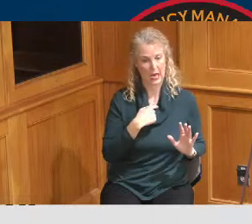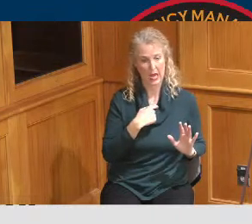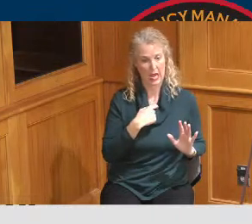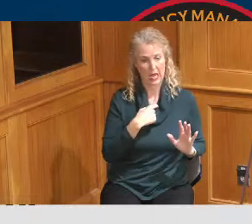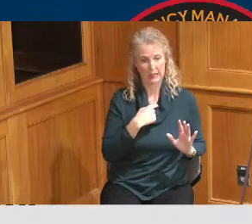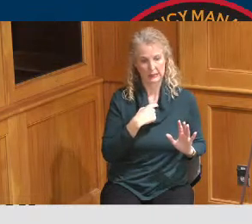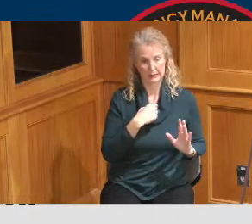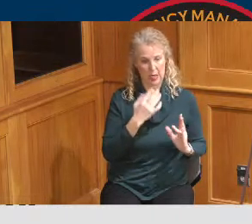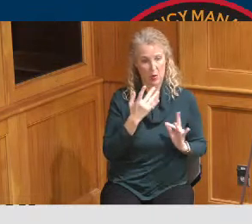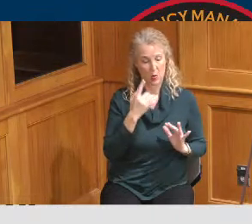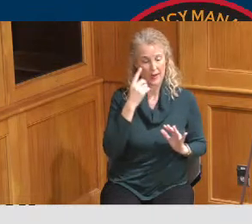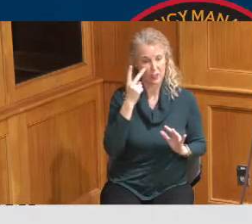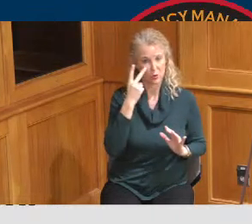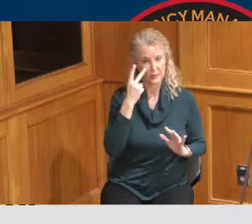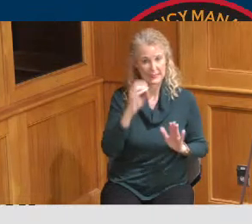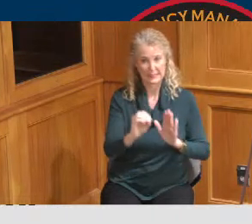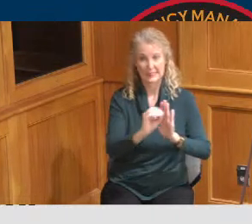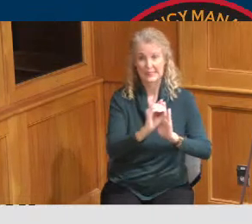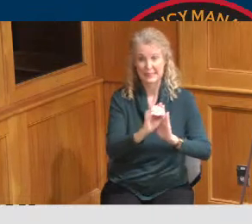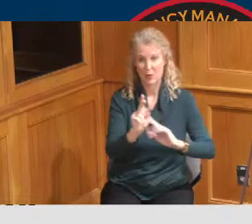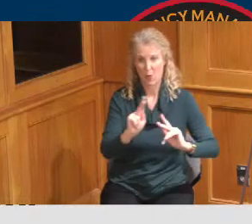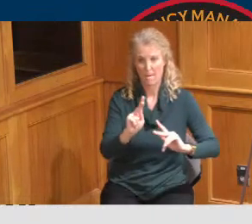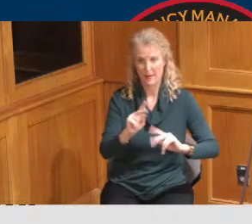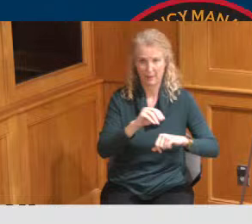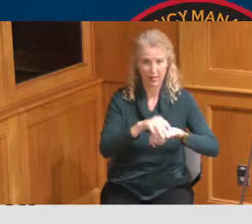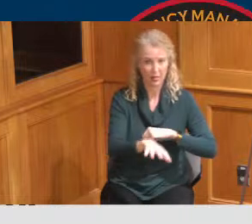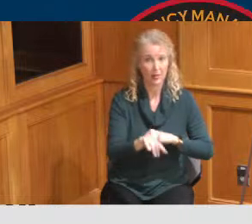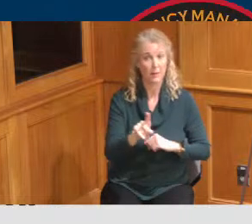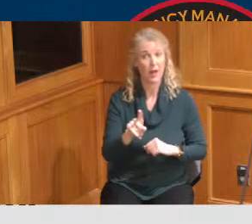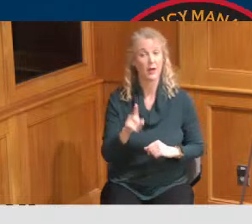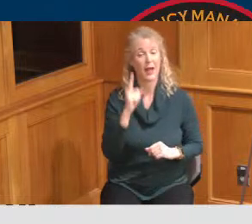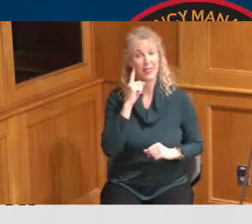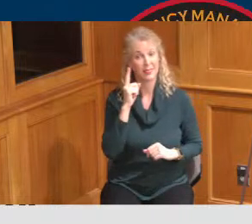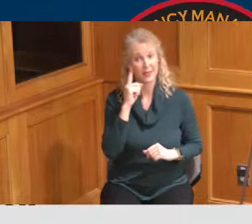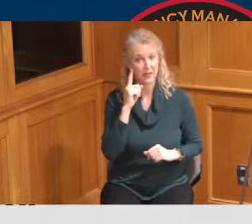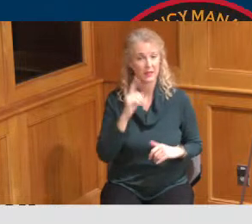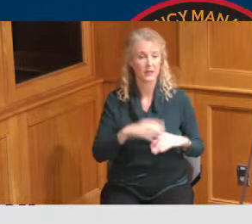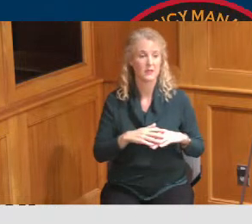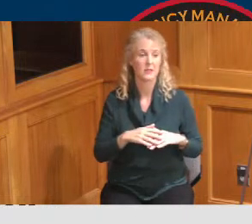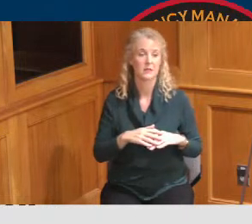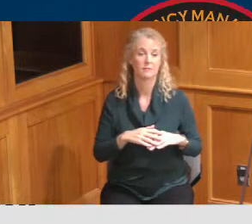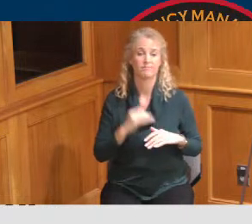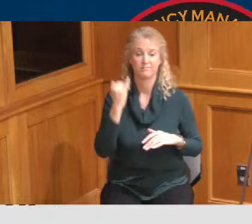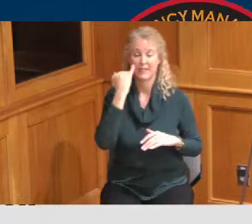that's that's what I was looking for but I think it allowed anybody helping the communities anybody